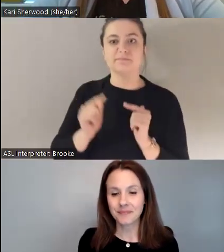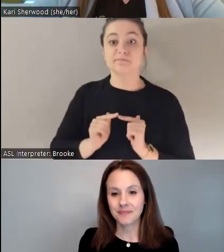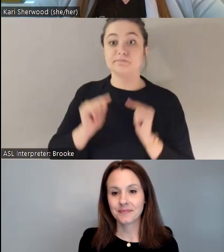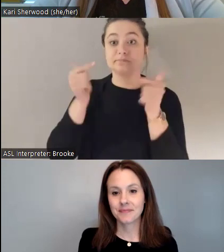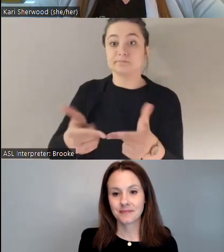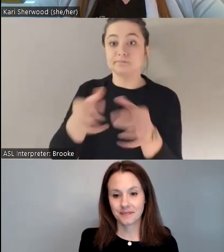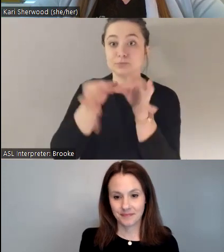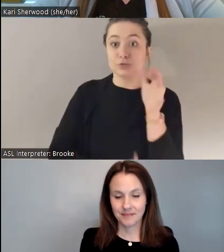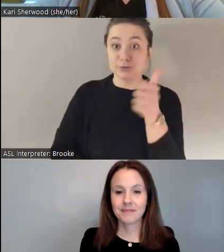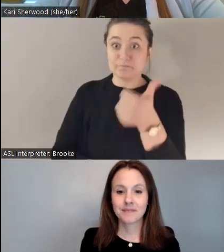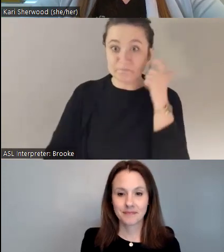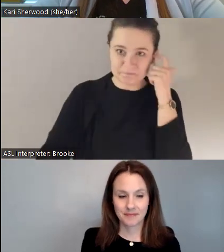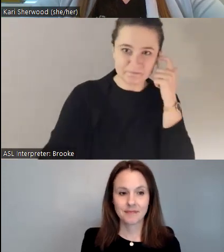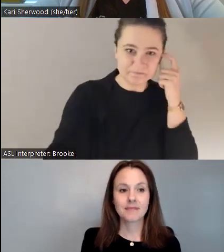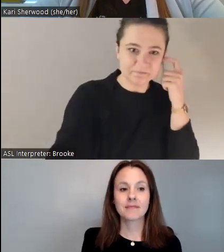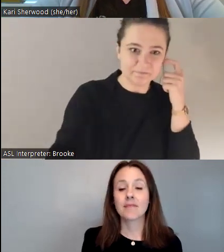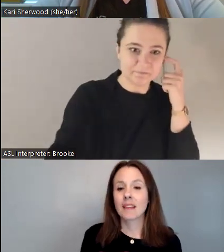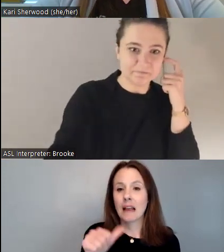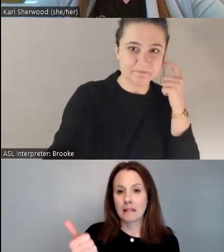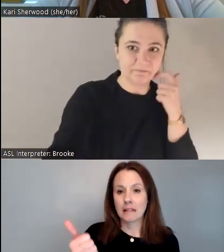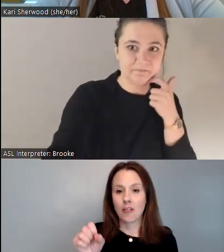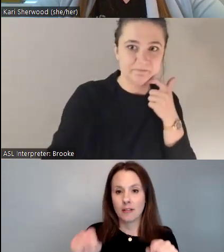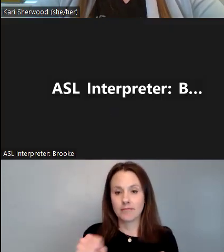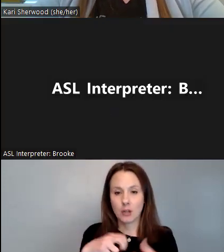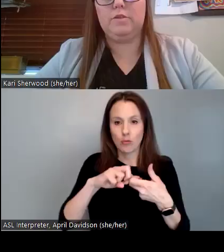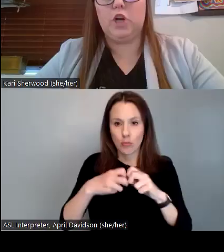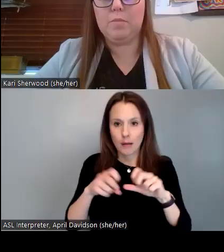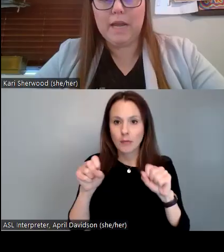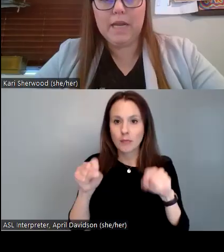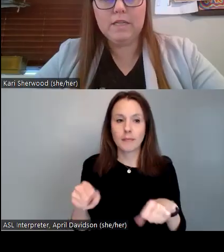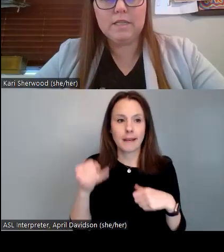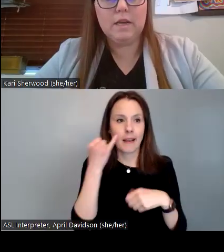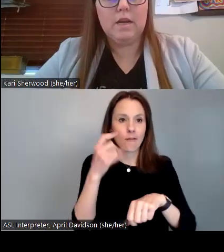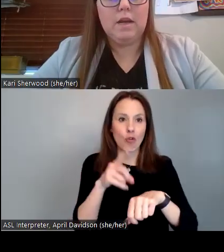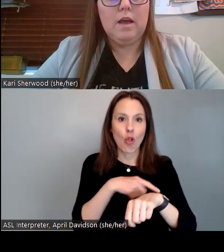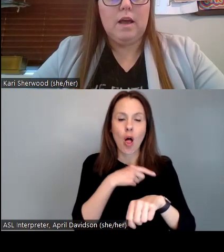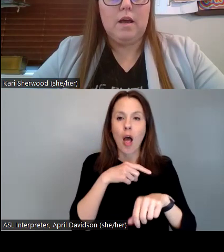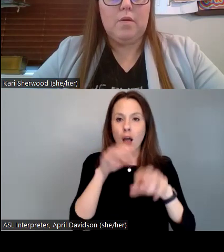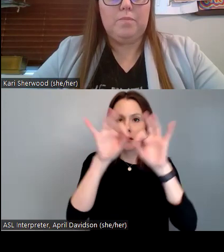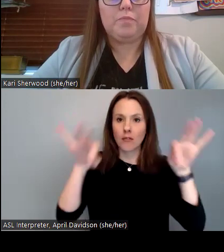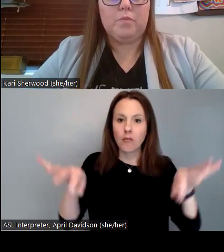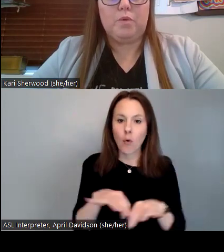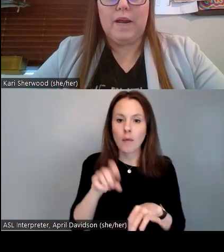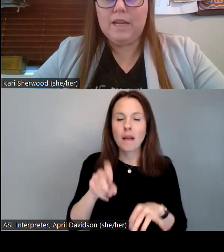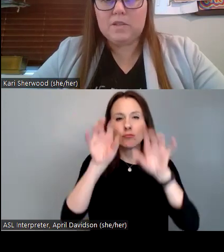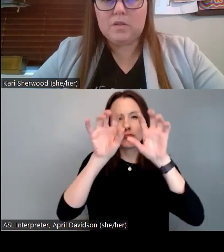forms. And this could be helped by providing job aids, breaks